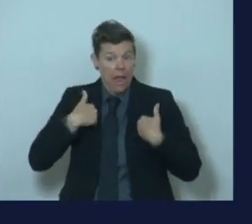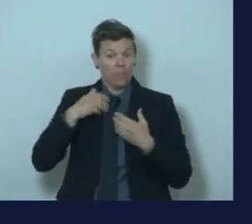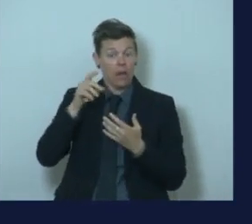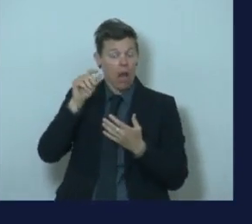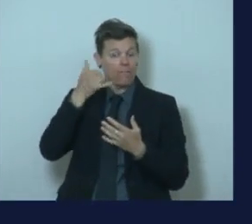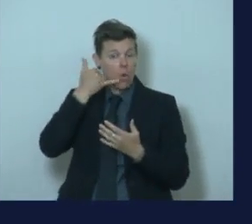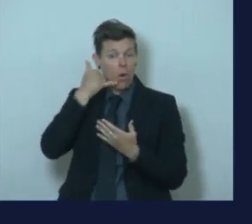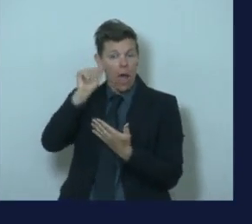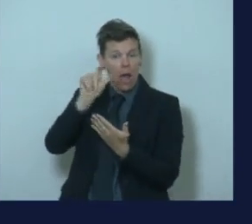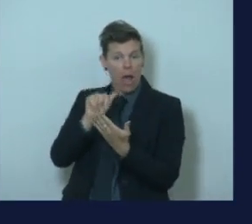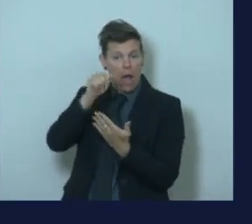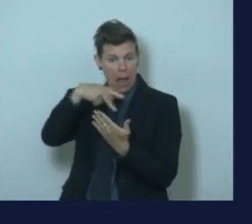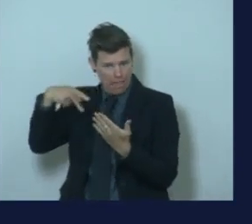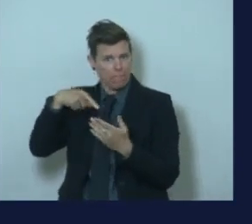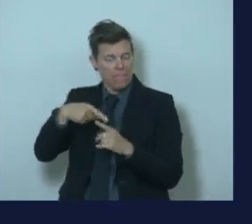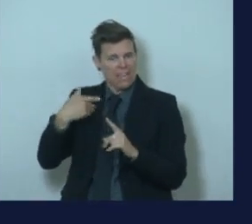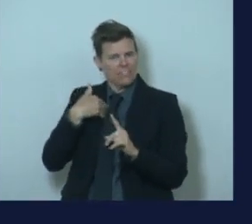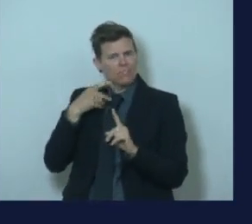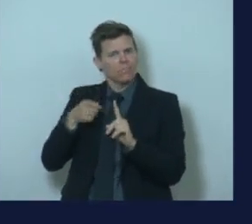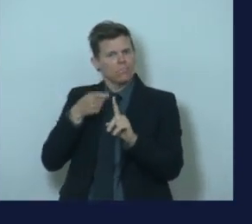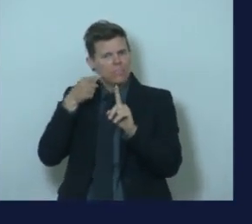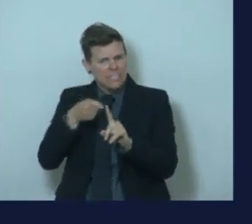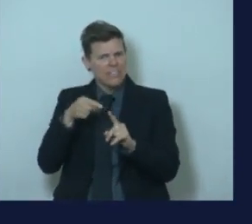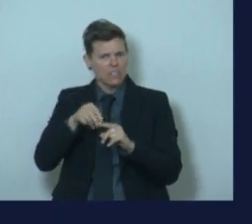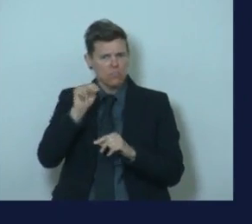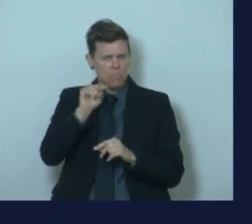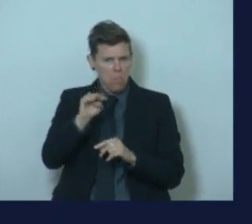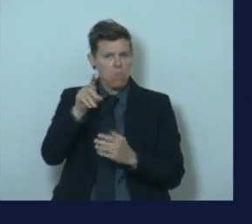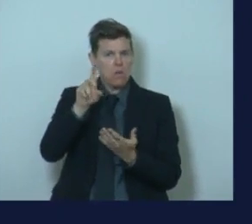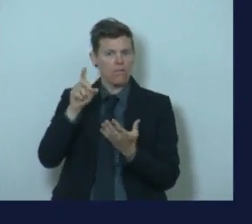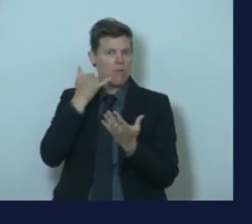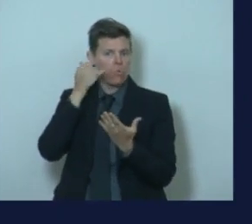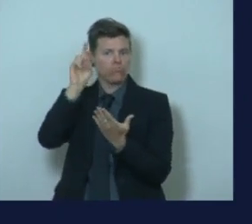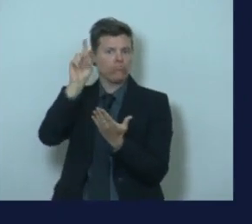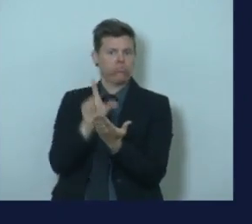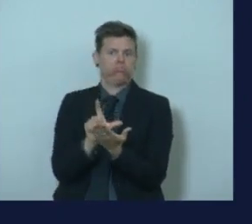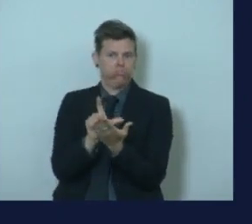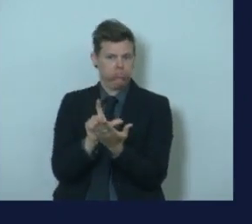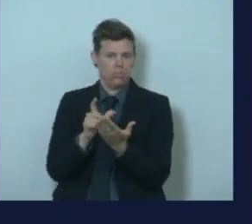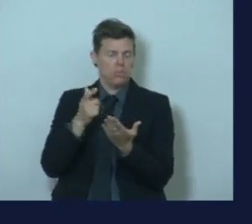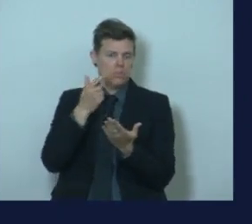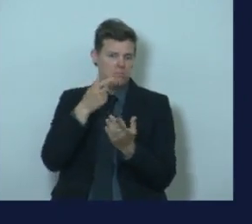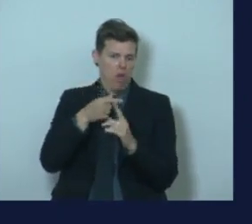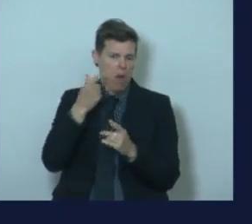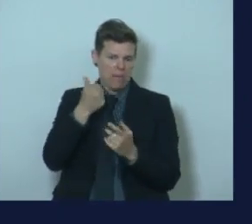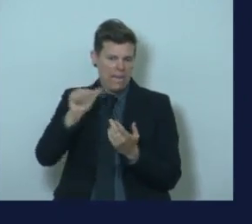WHAT YOU TO KNOW ABOUT THESE. NMCONNECT APP.